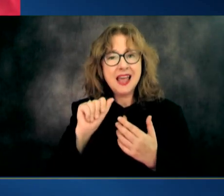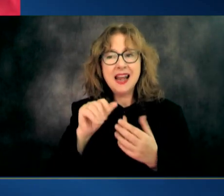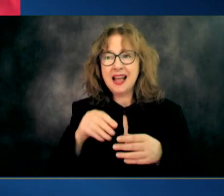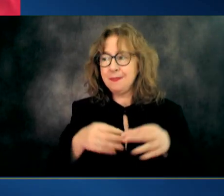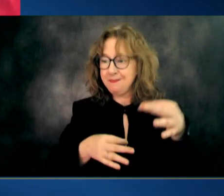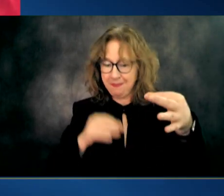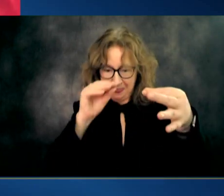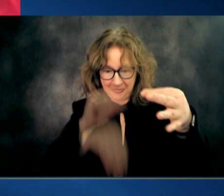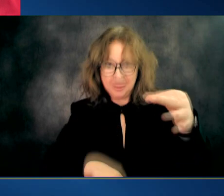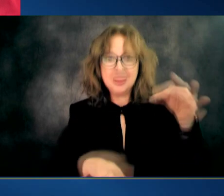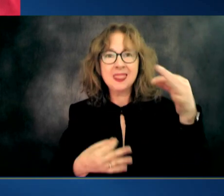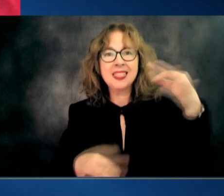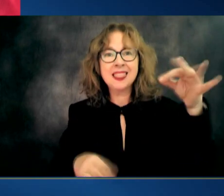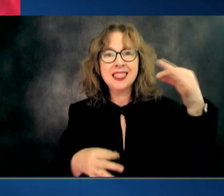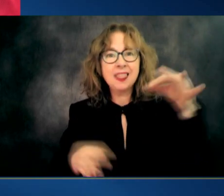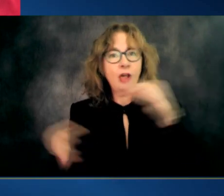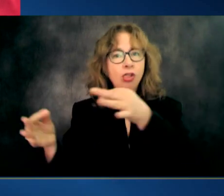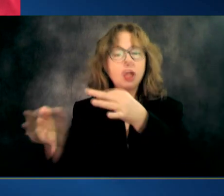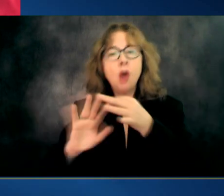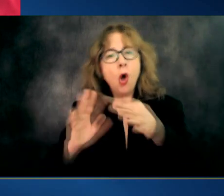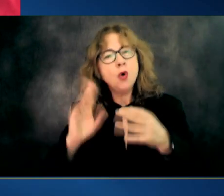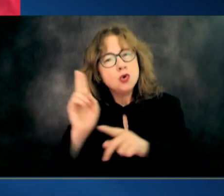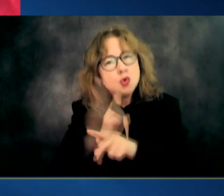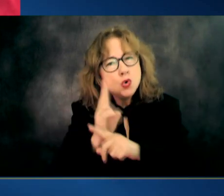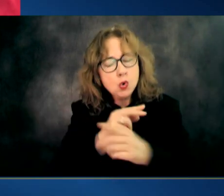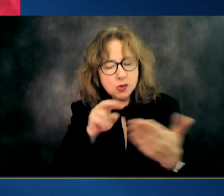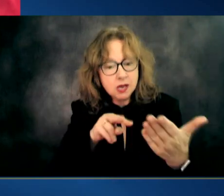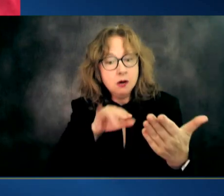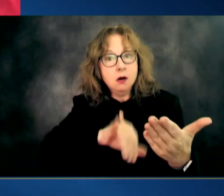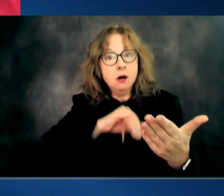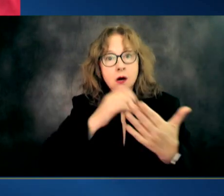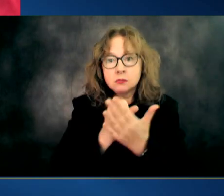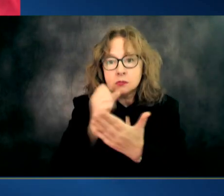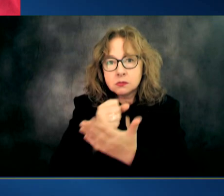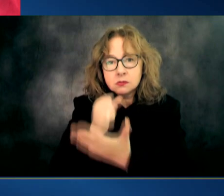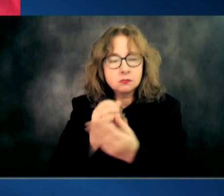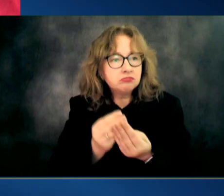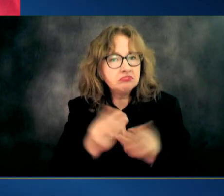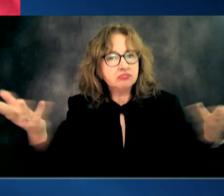to improve health and outcomes for the sickle cell community. And the best way to do that is to make